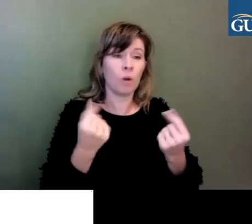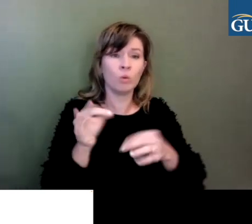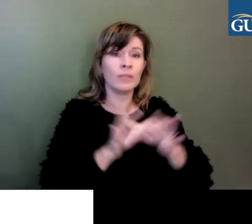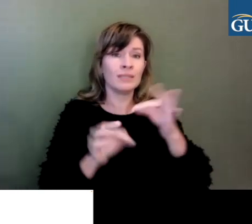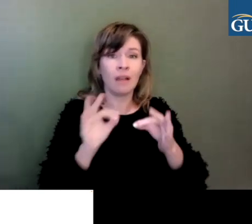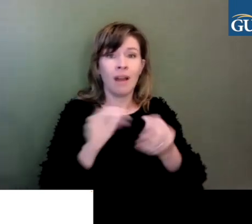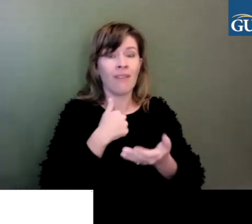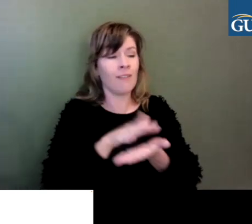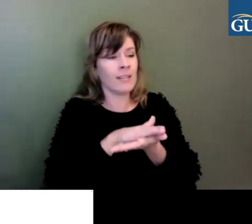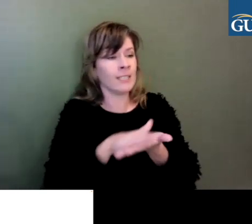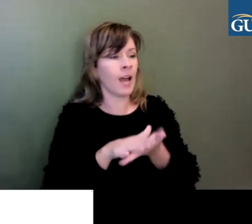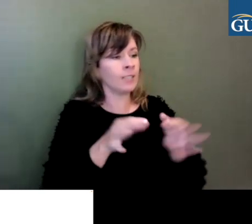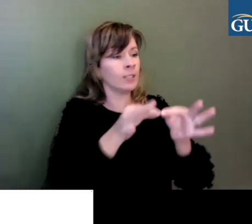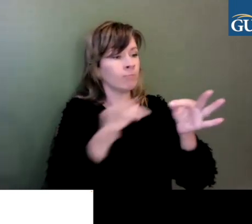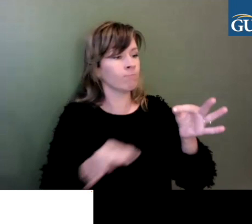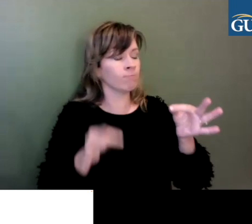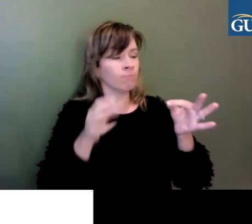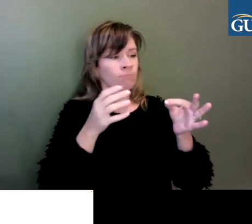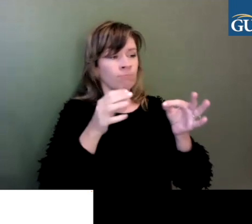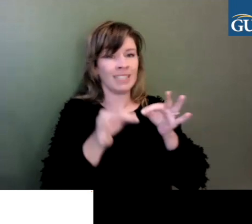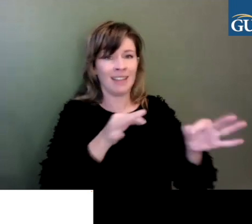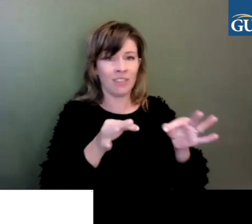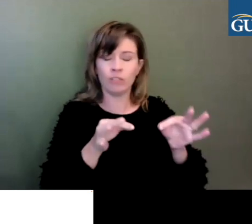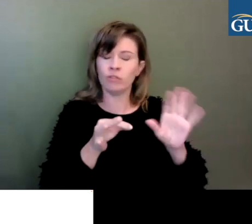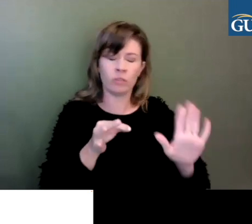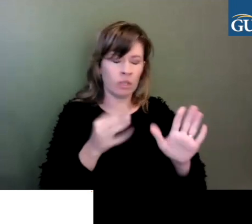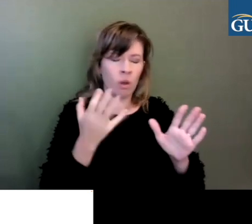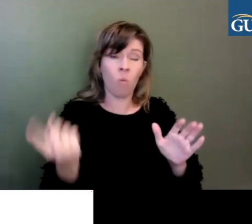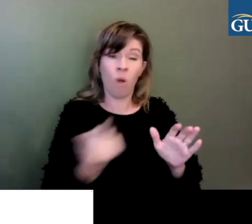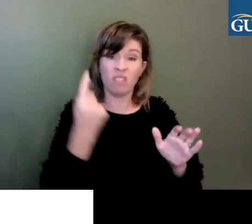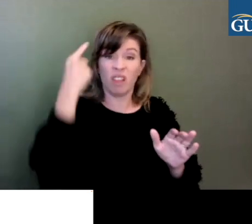us to think about the characteristics of race as a